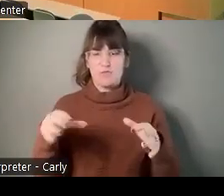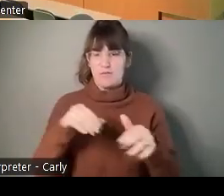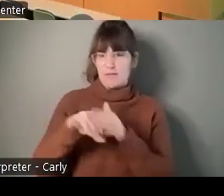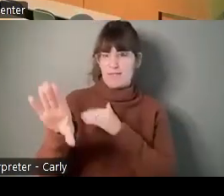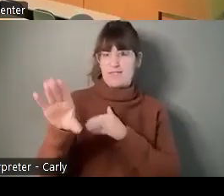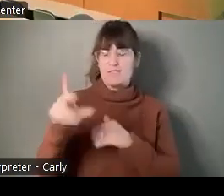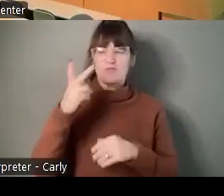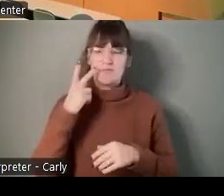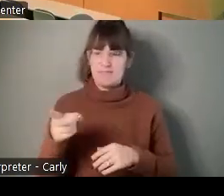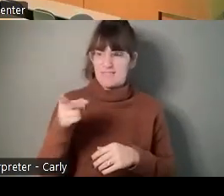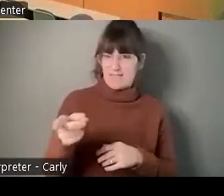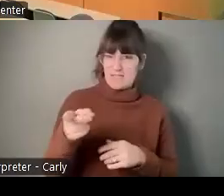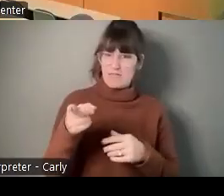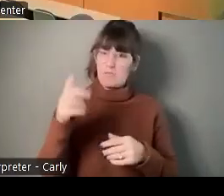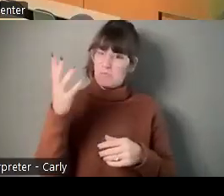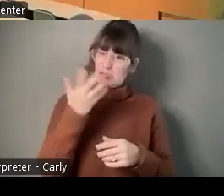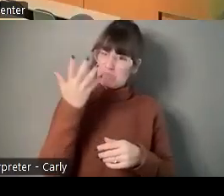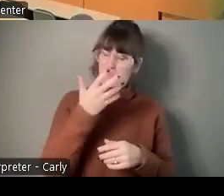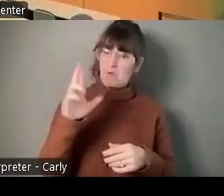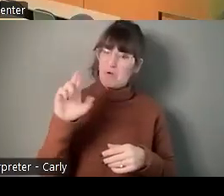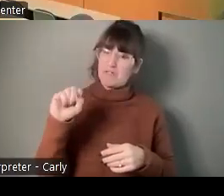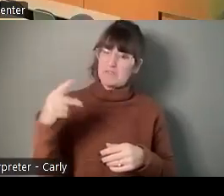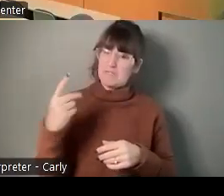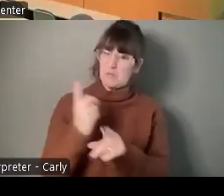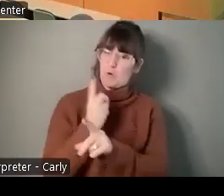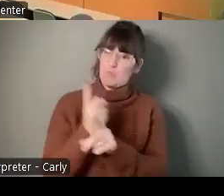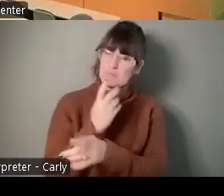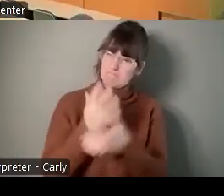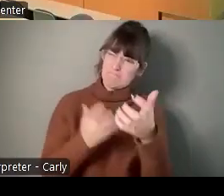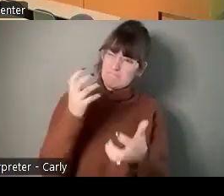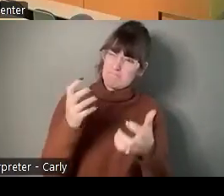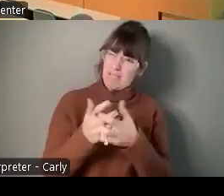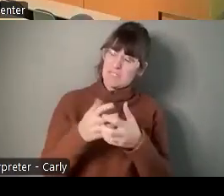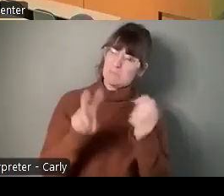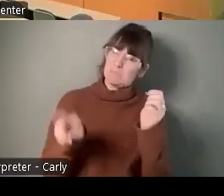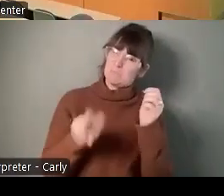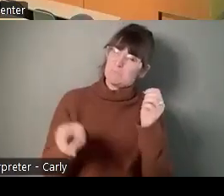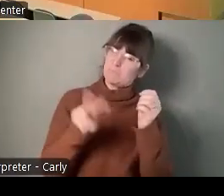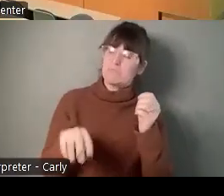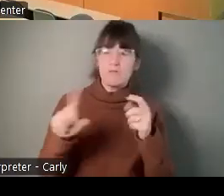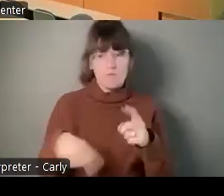see if on paper they look RSP appropriate. Um, and then when they do, we talk about it with families